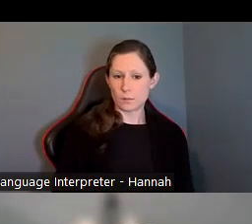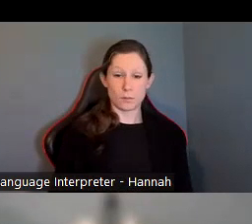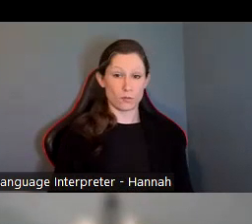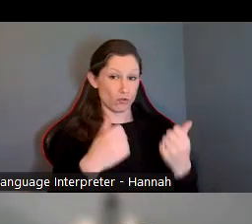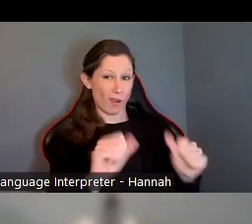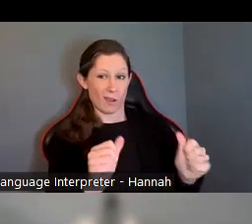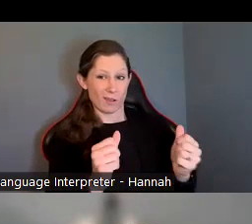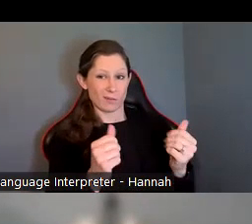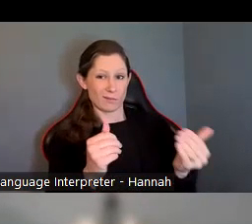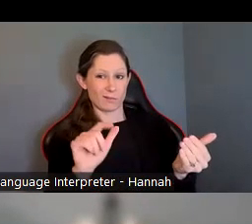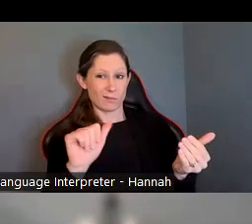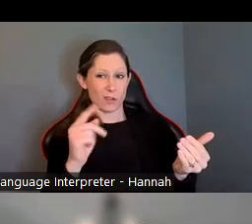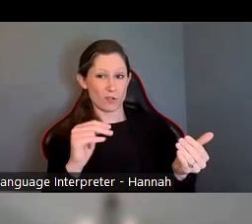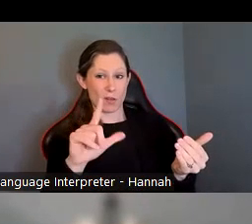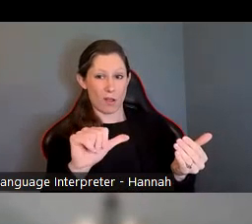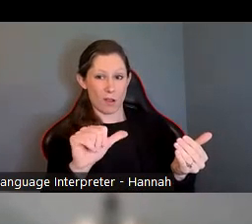Try to click on Hannah.